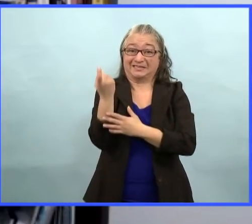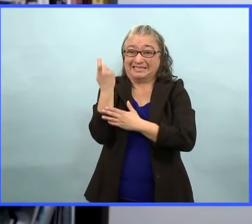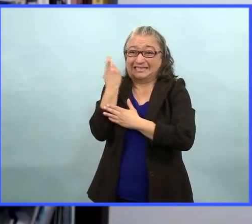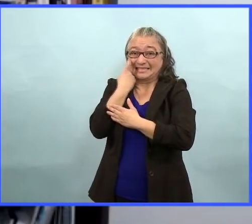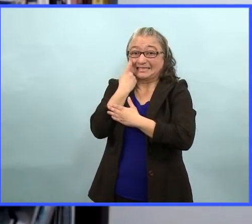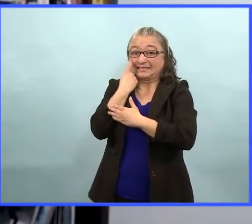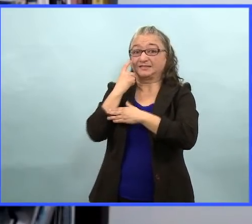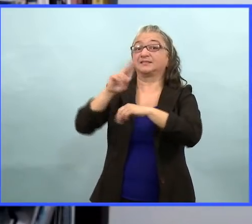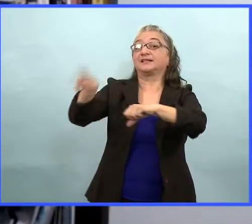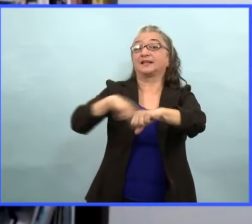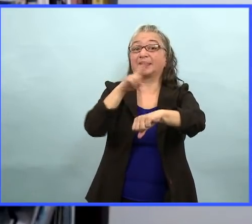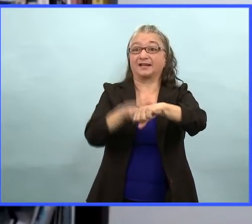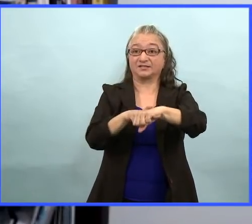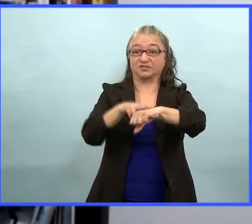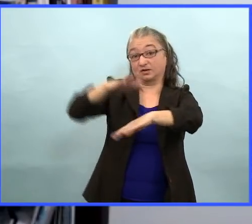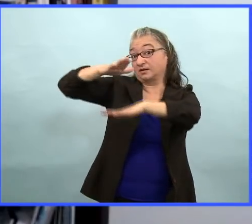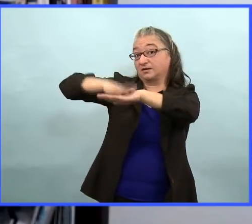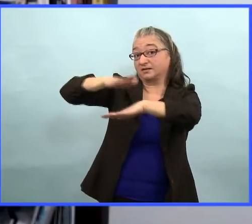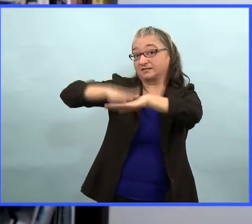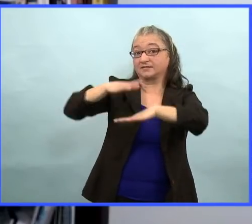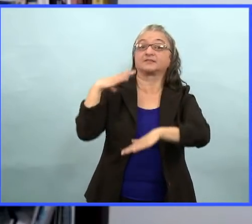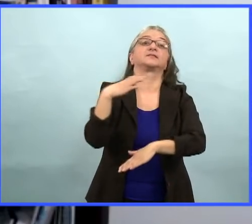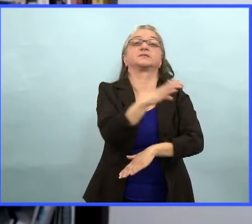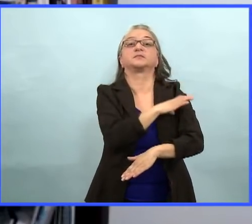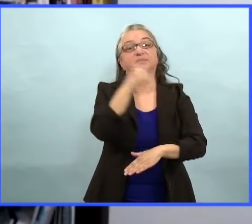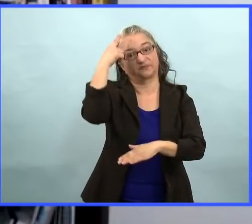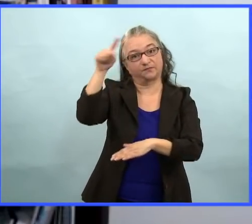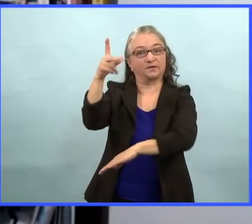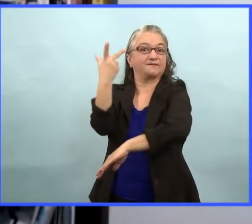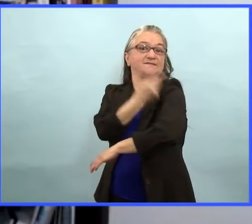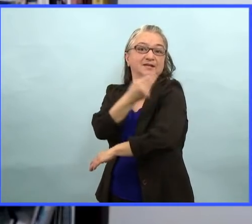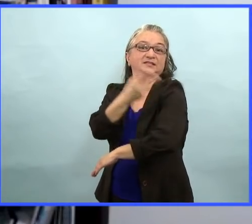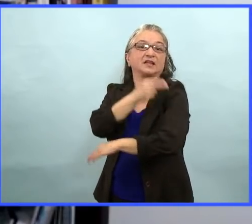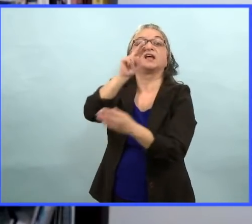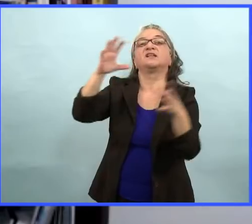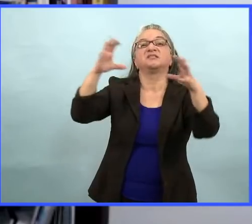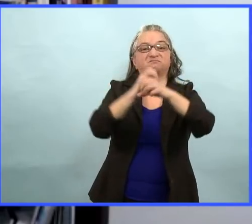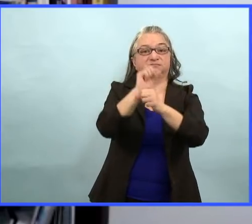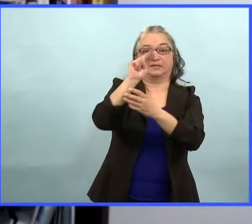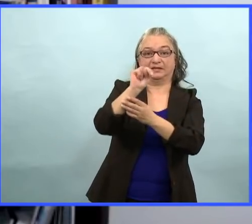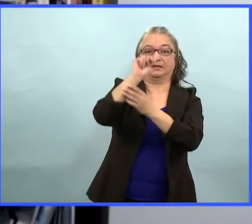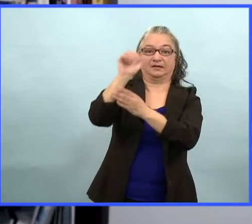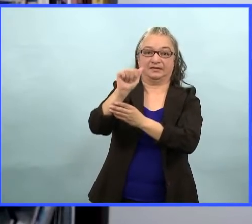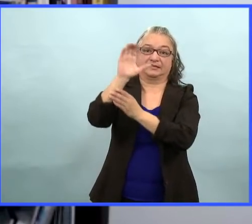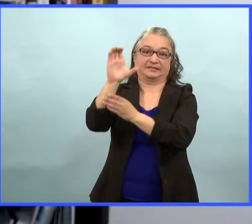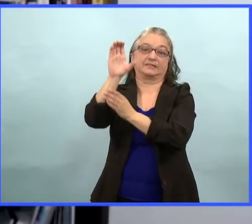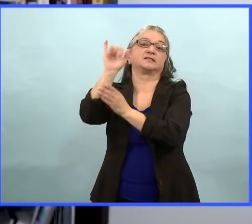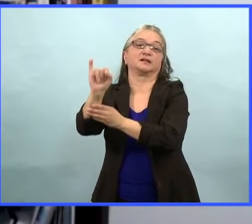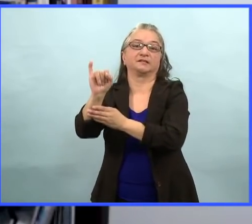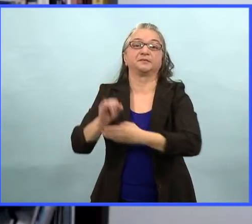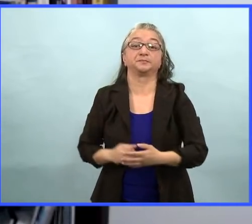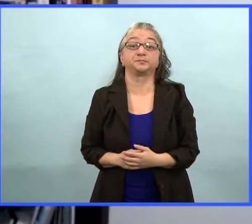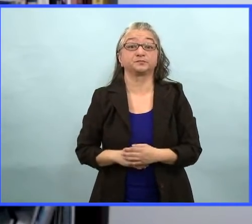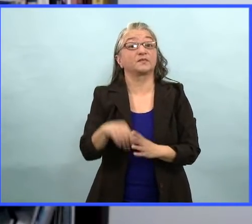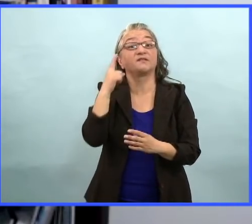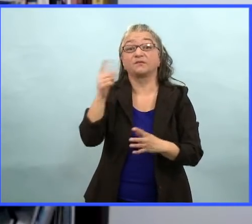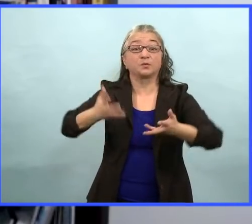committee on immunization for vaccinating youth age 12 to 17 against cobit 19 and its variants